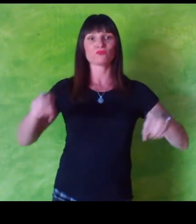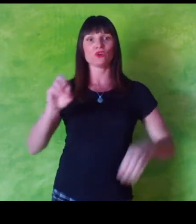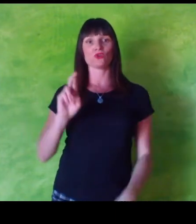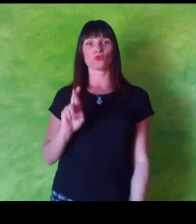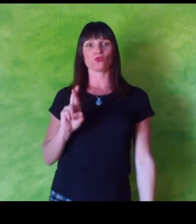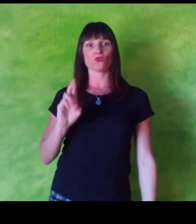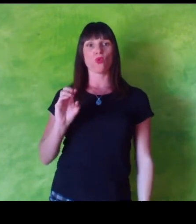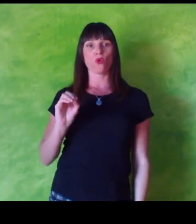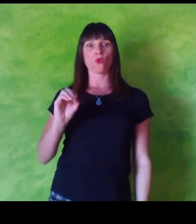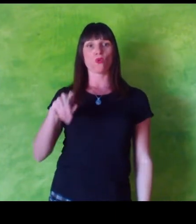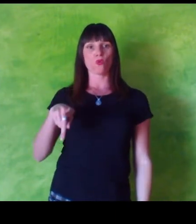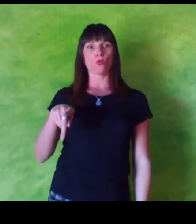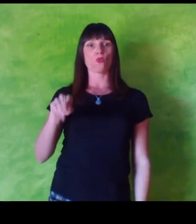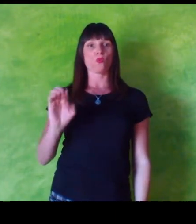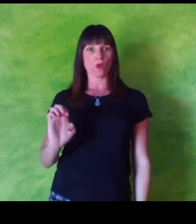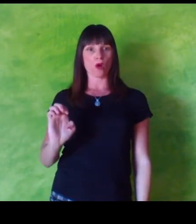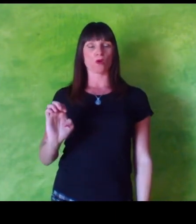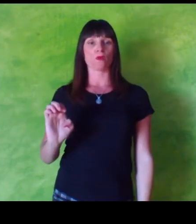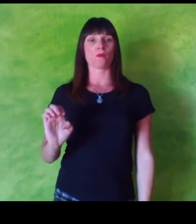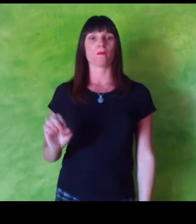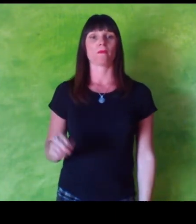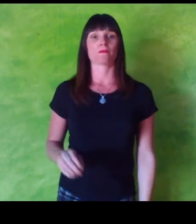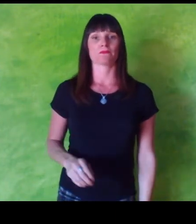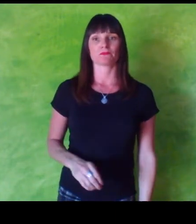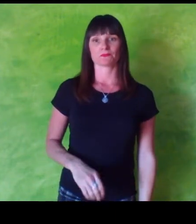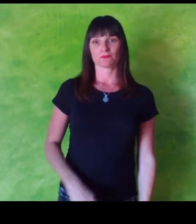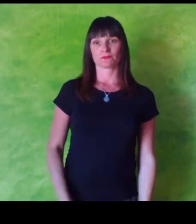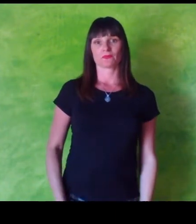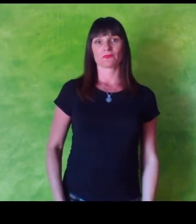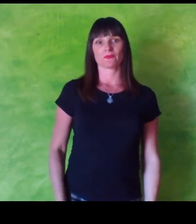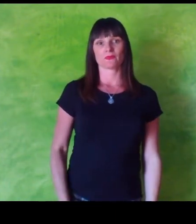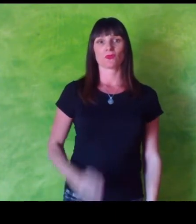just kind of get it into a long enough rope I'm gonna be cutting it into sections